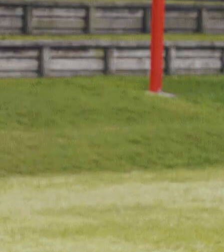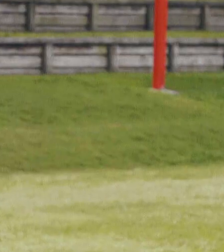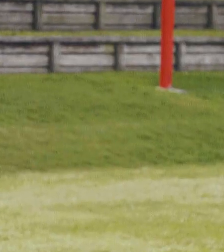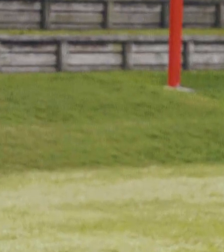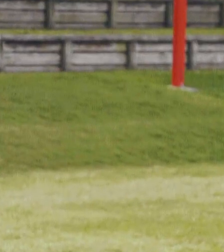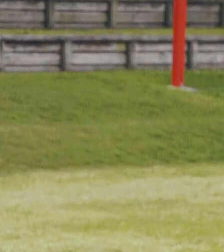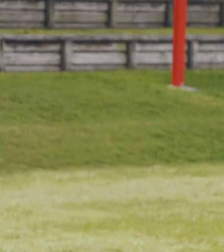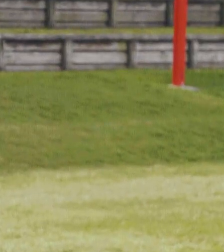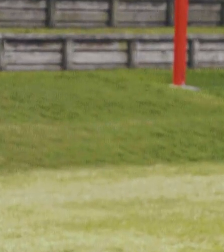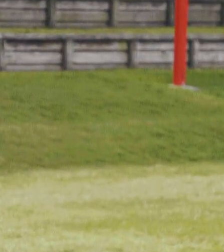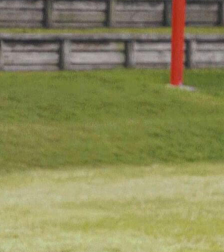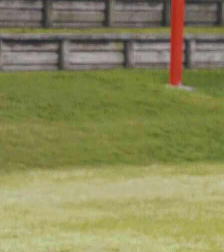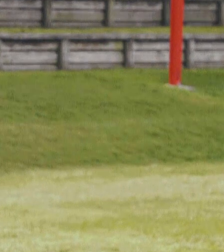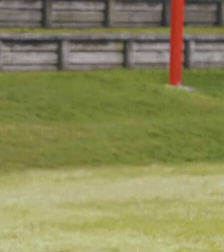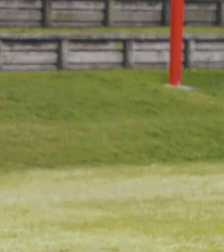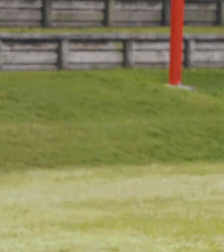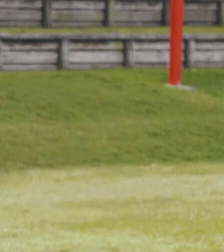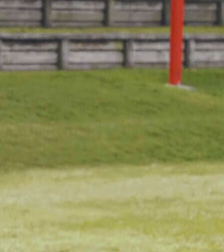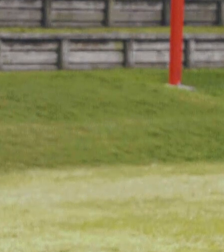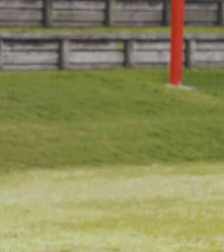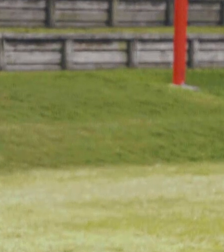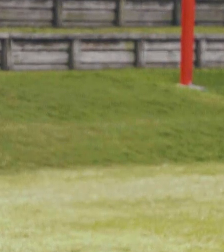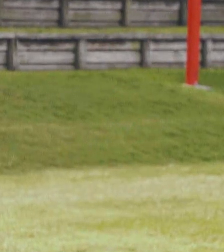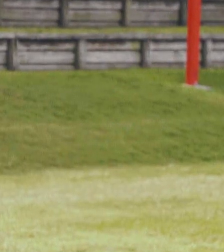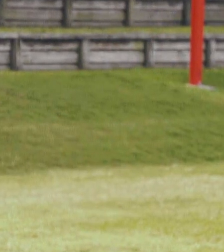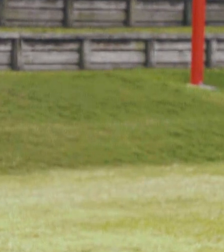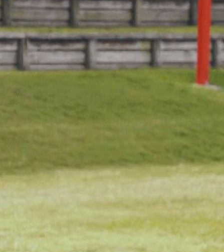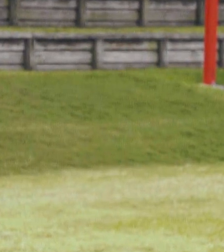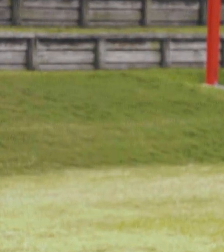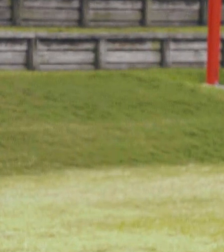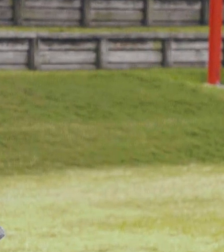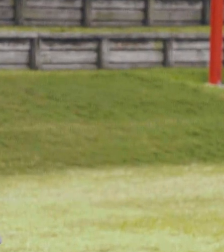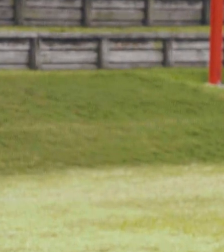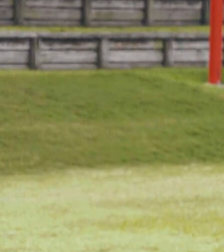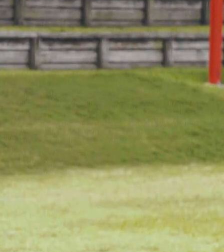Well, you might feel a bit sweaty, or hot or exhausted or tired.